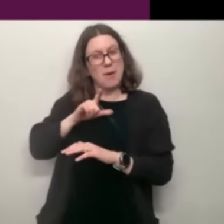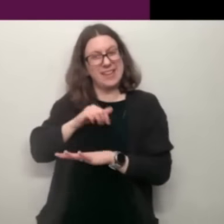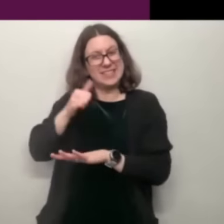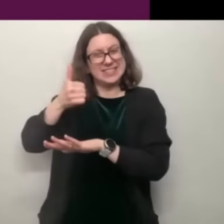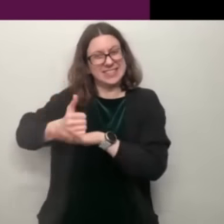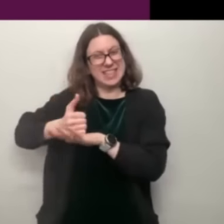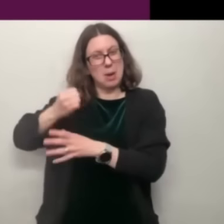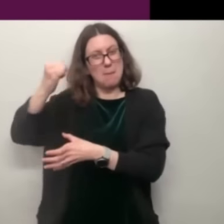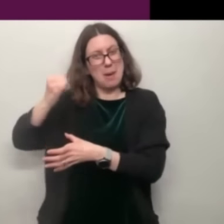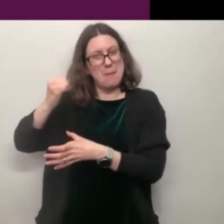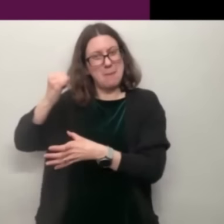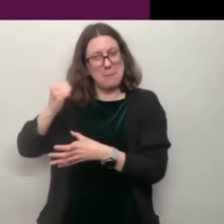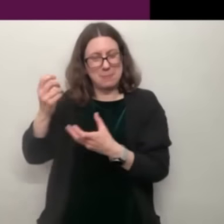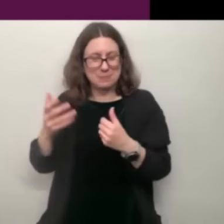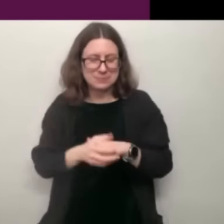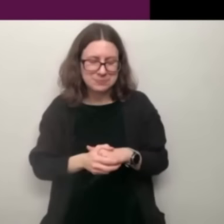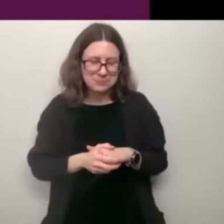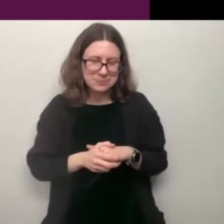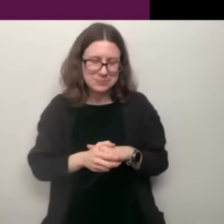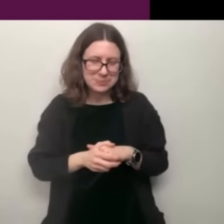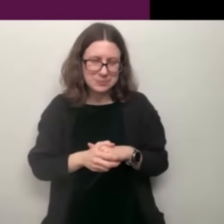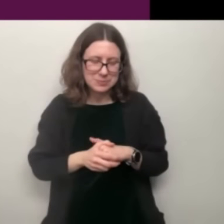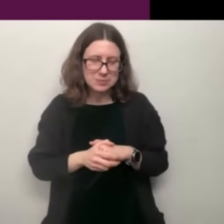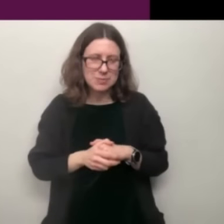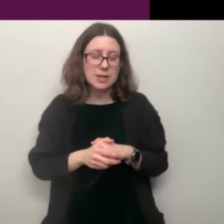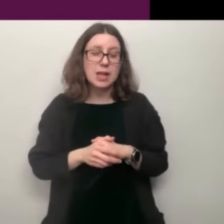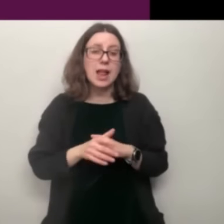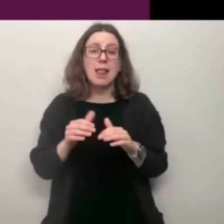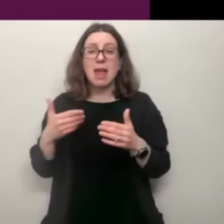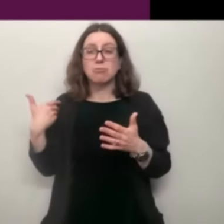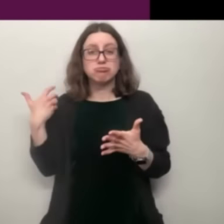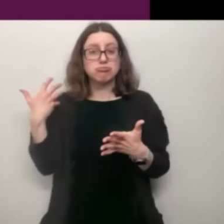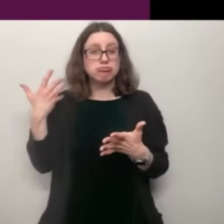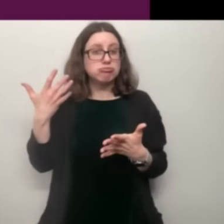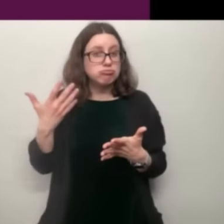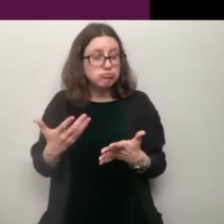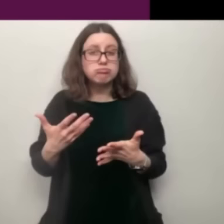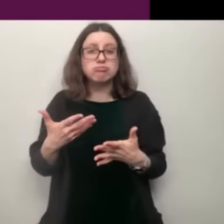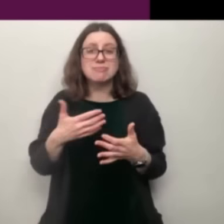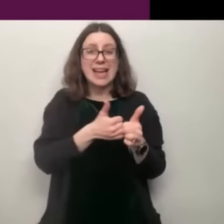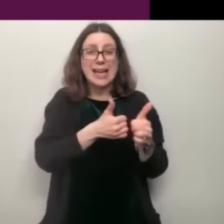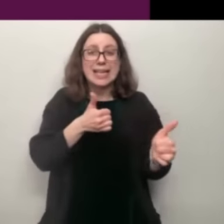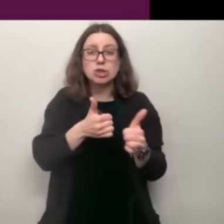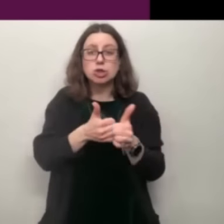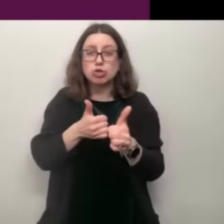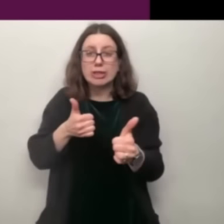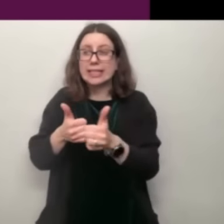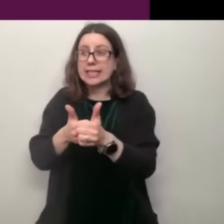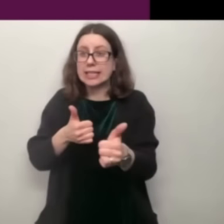As the 19th century war on industry in the Severn Gorge at first flourished and then slowly began to decline.